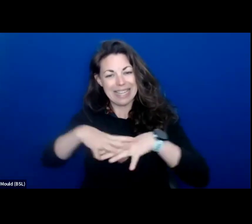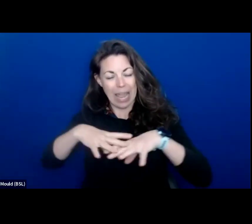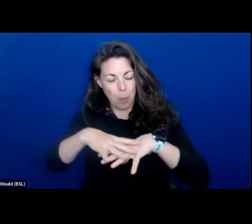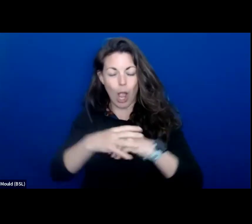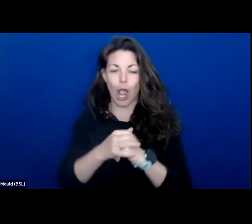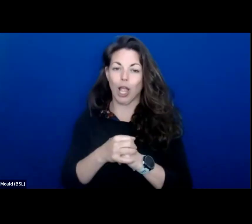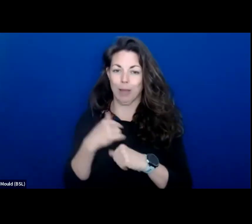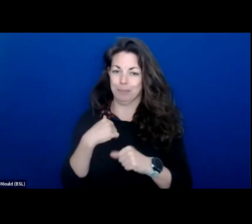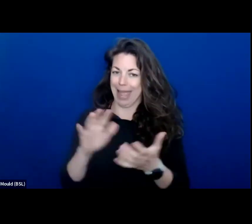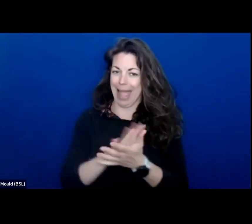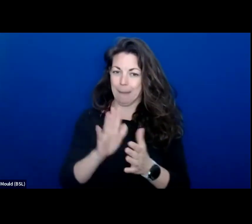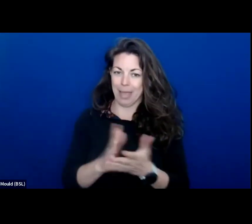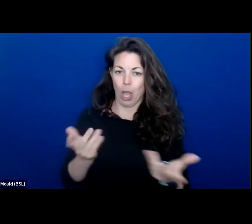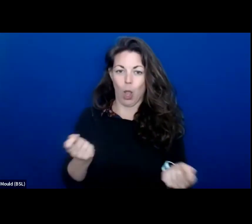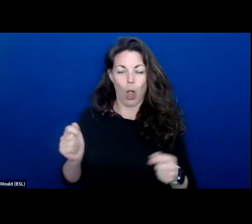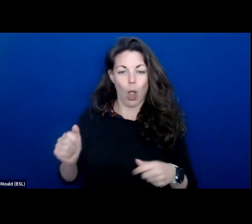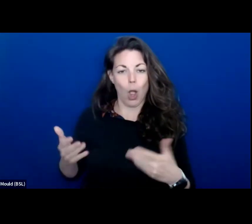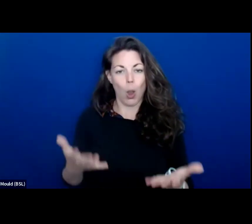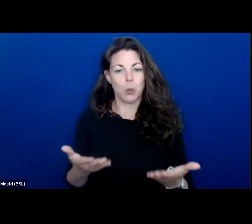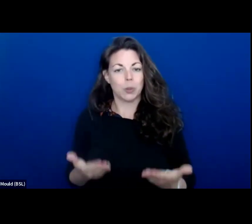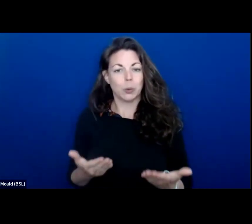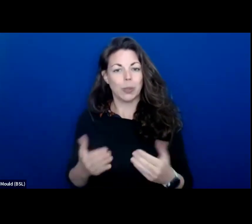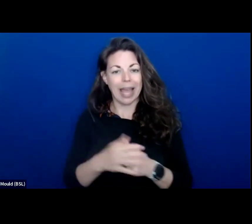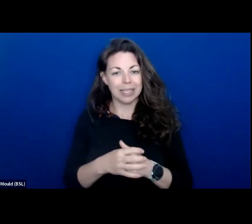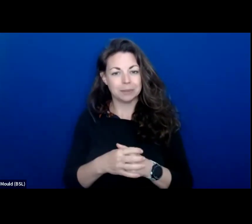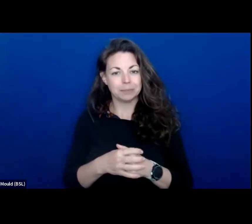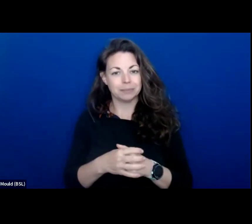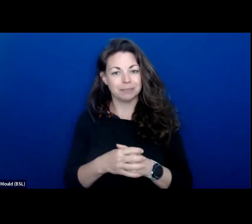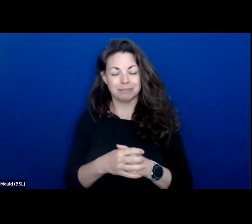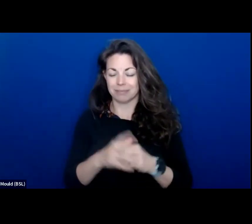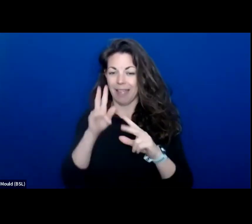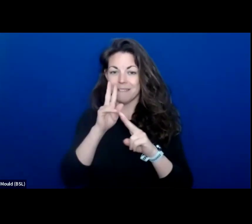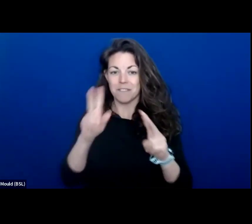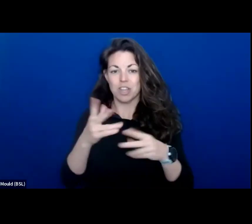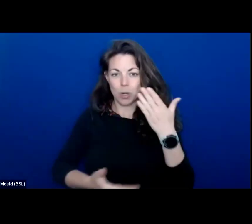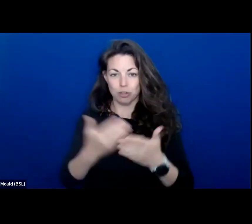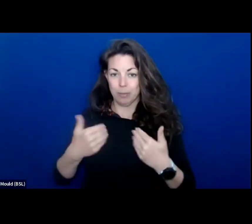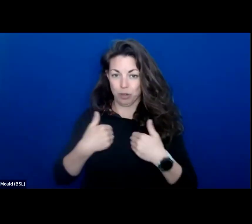hosting today's session. Just to give you a quick visual description I am a,